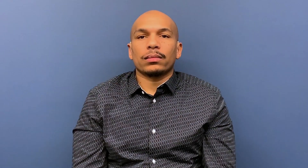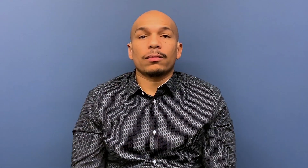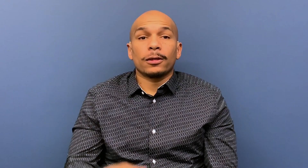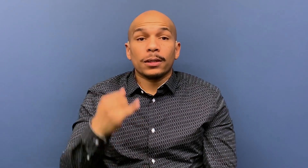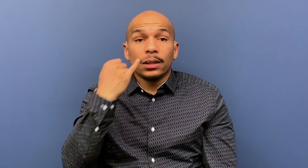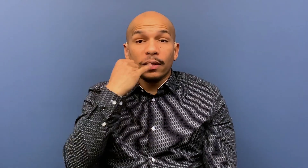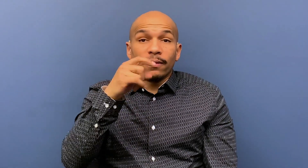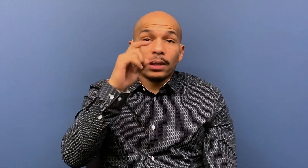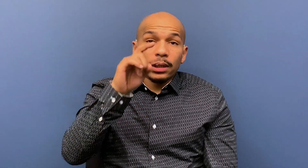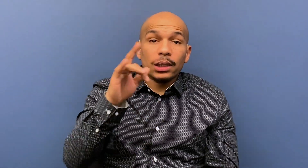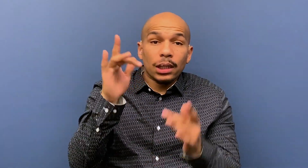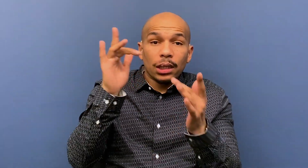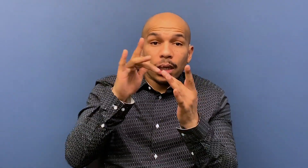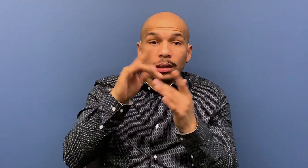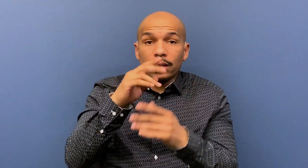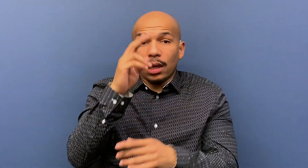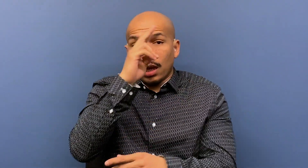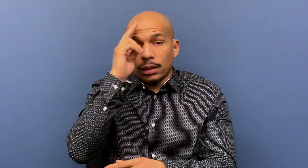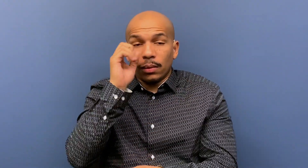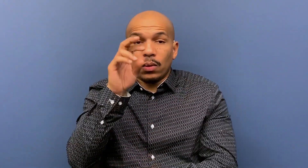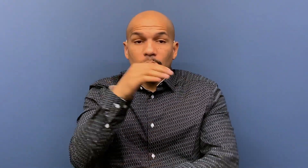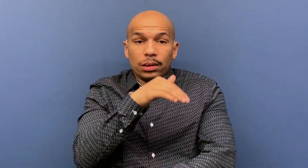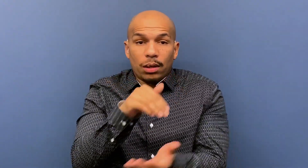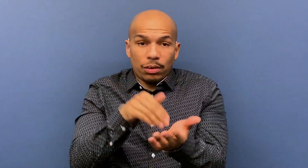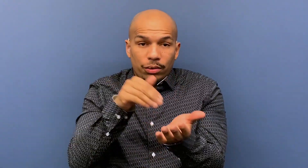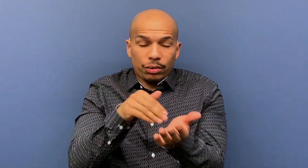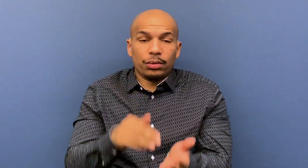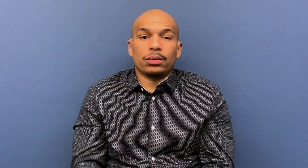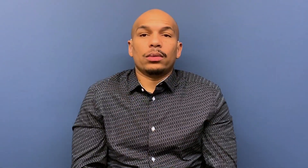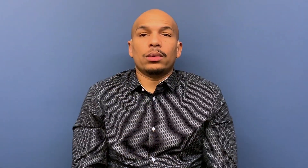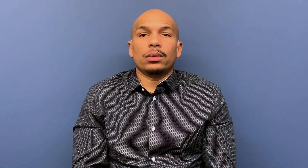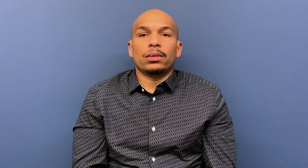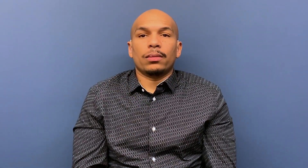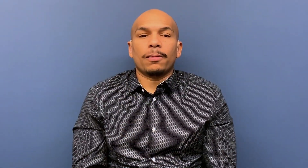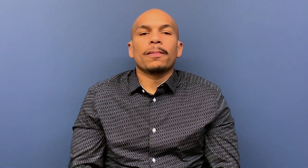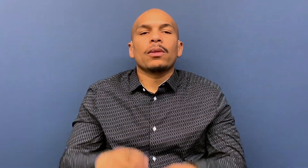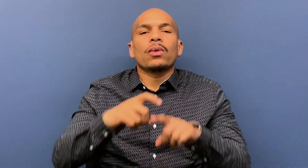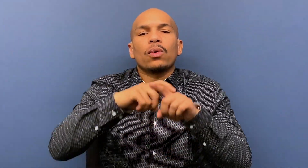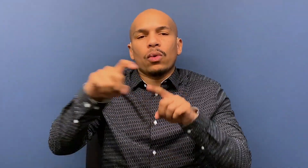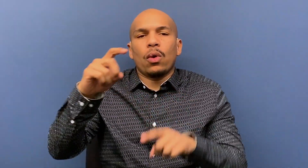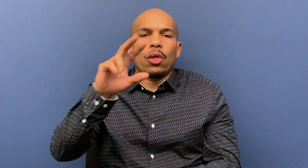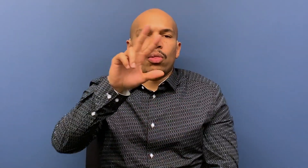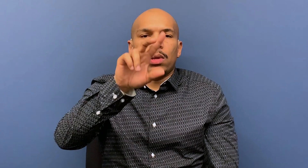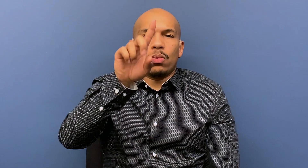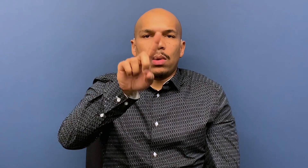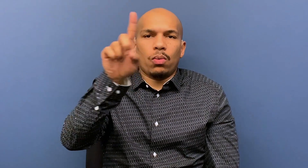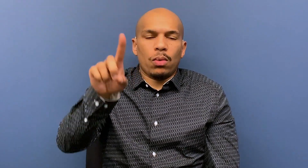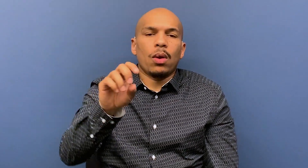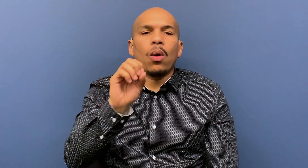If you need the contact of a healthcare provider call 311